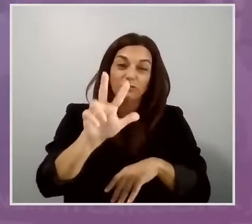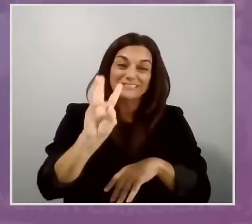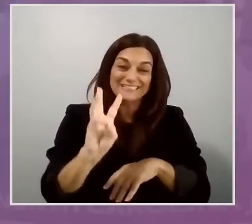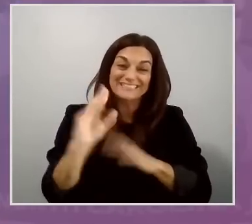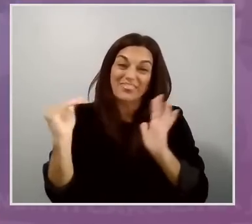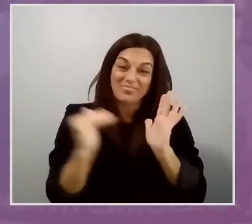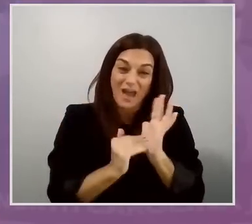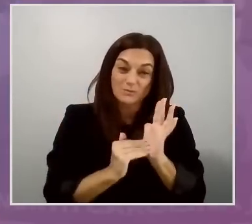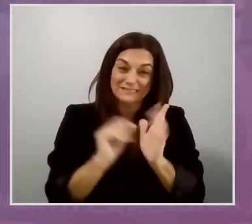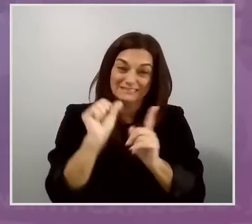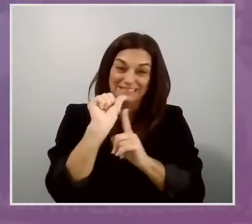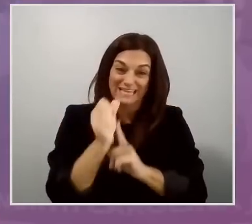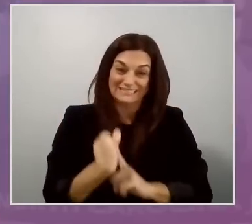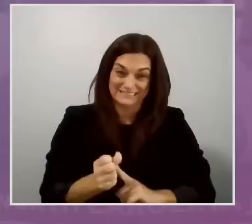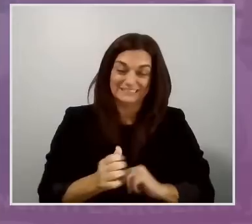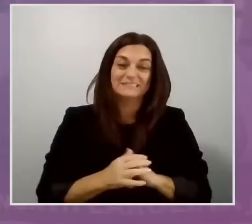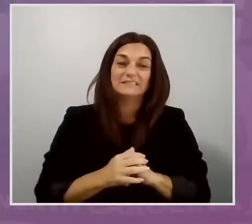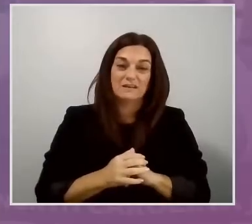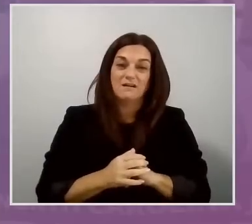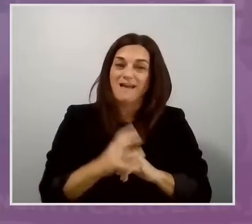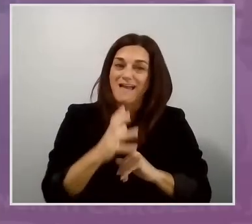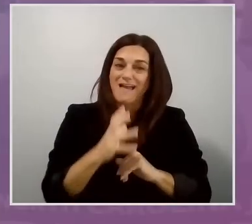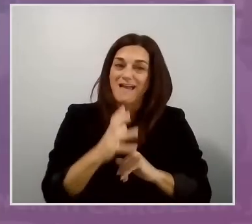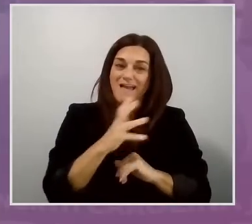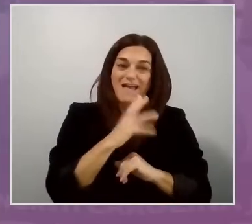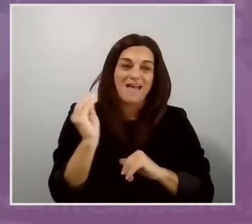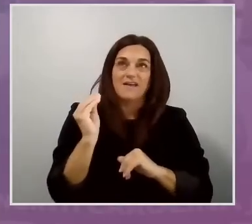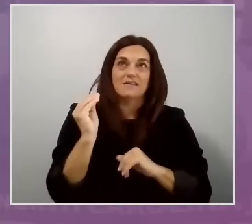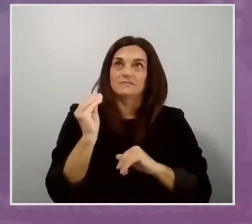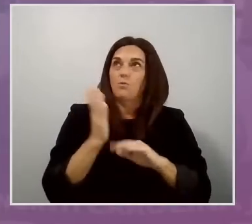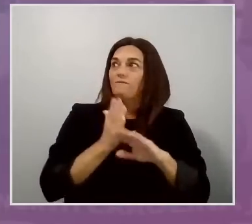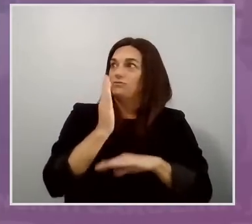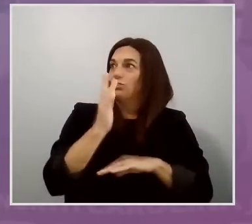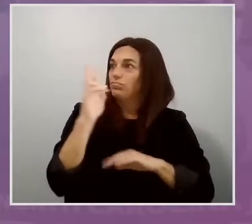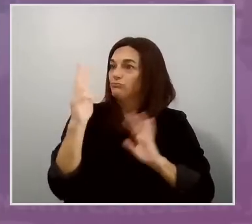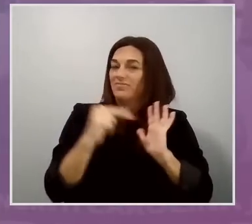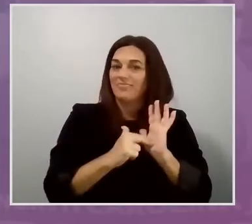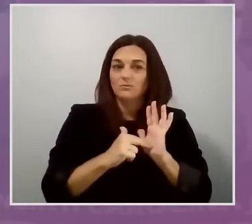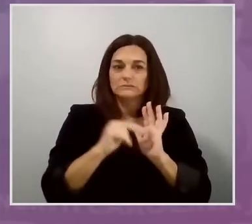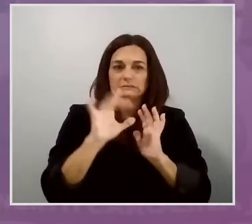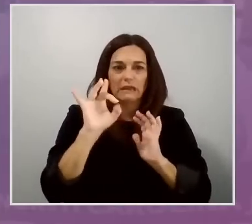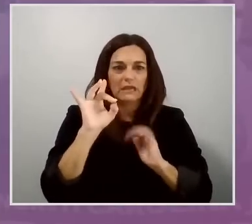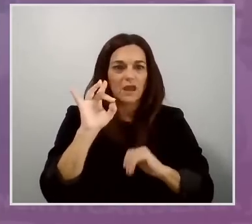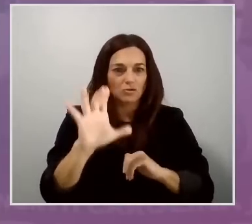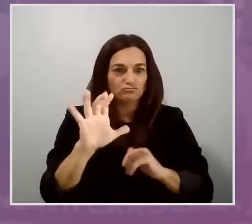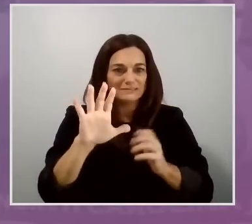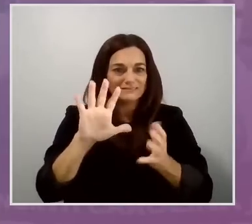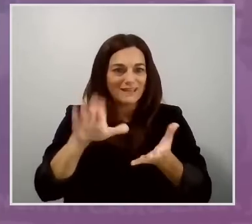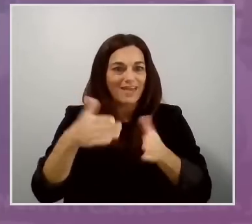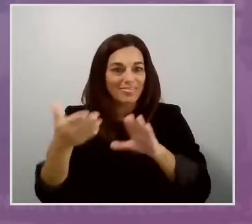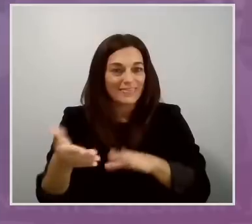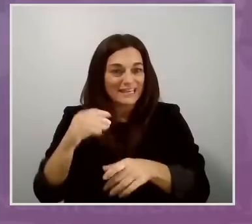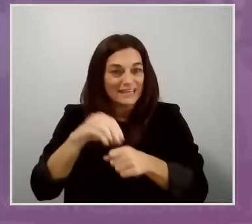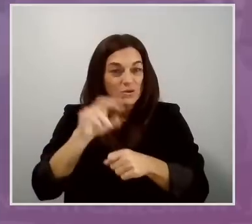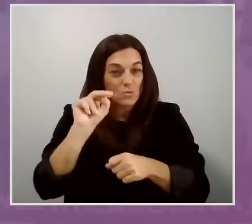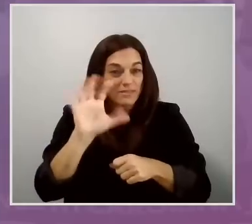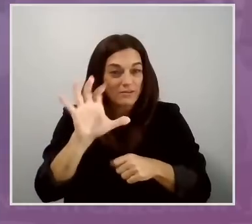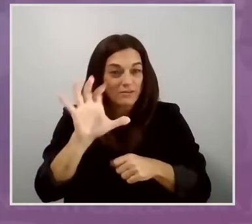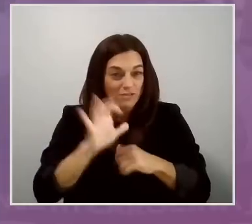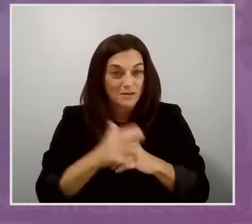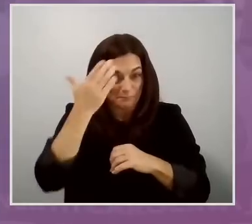CAROLINA, LOOK, COVID THERE